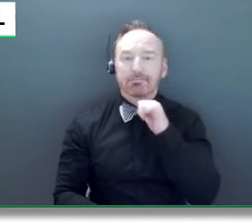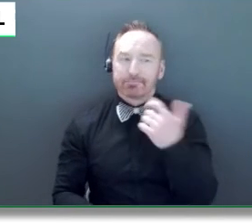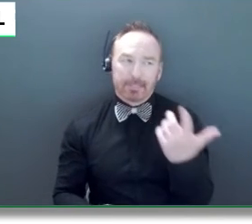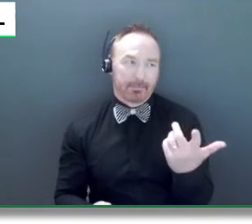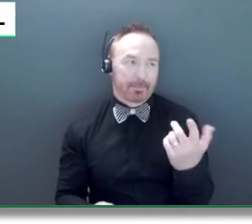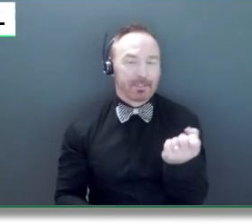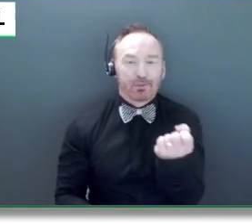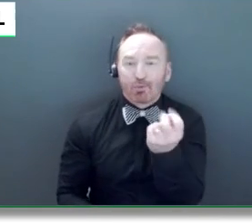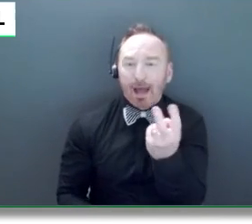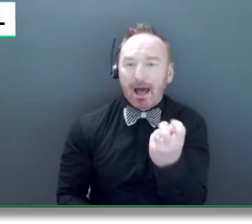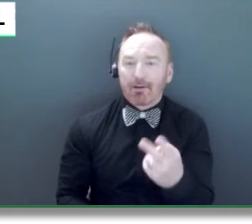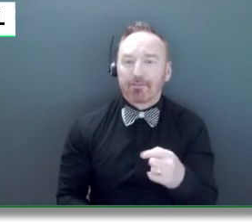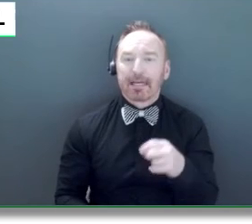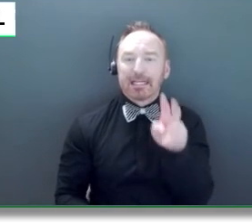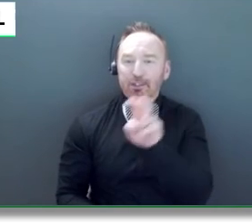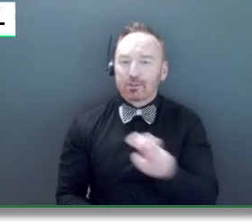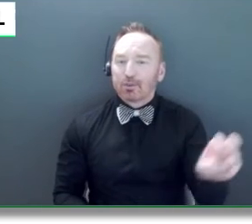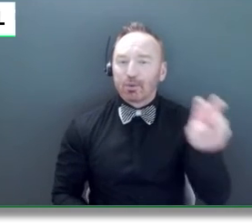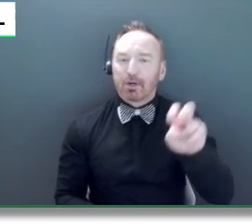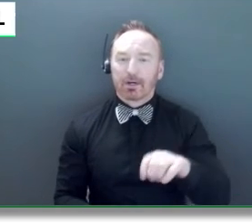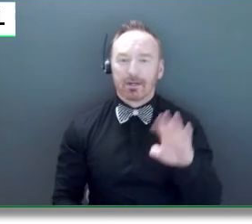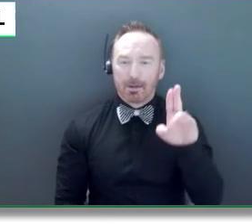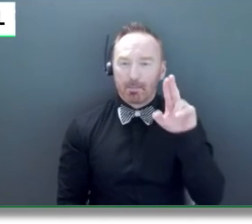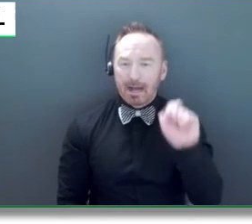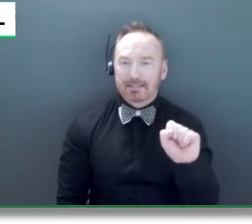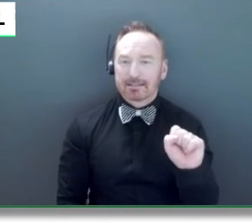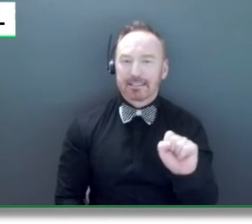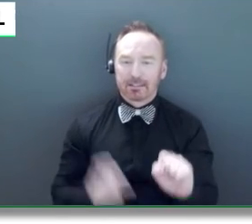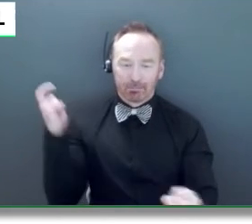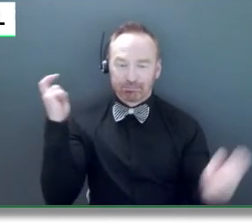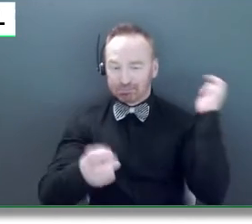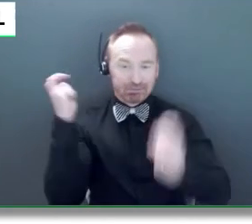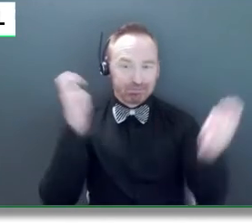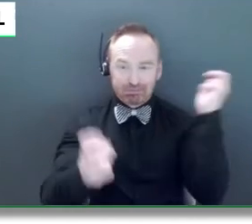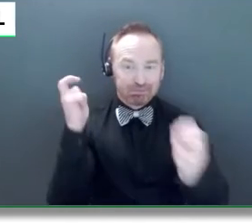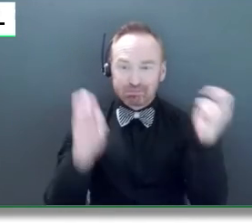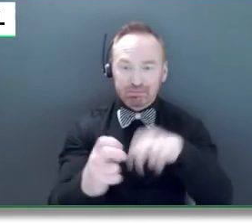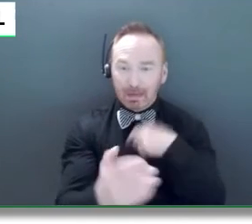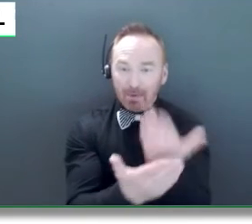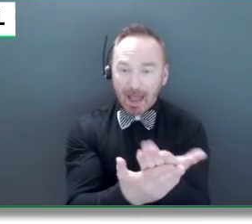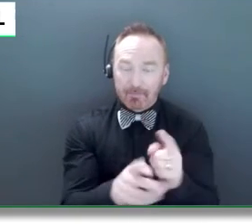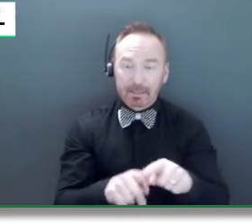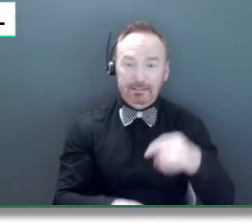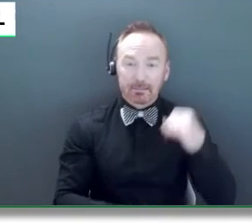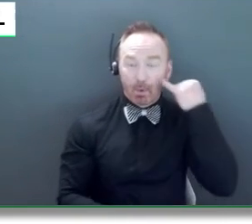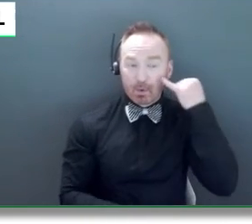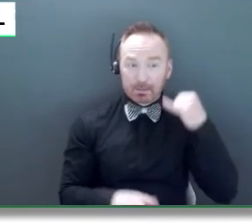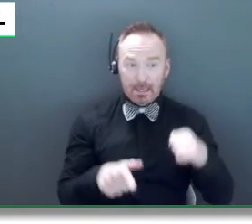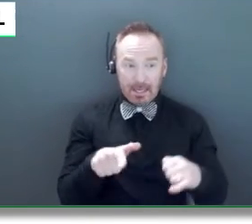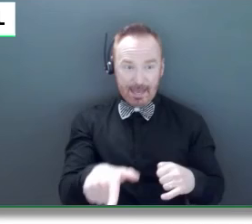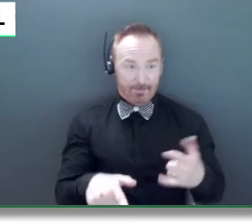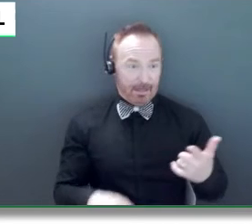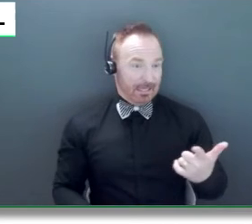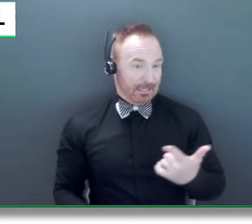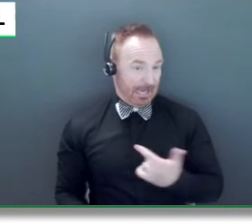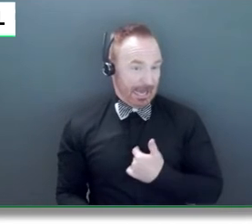trails and then when you finally get there you have six rows of people in front of your wheelchair and all you get to look at is the back side of a human.